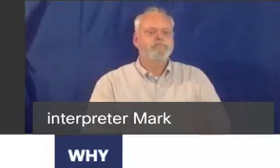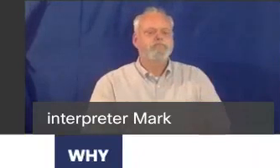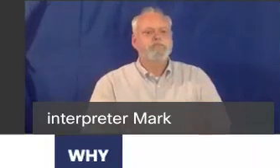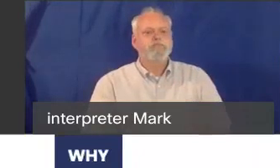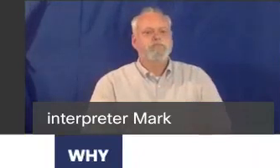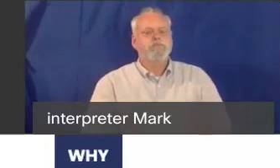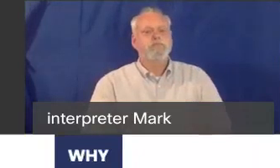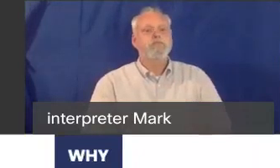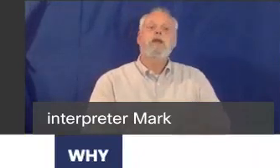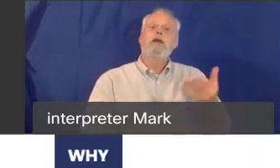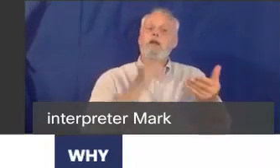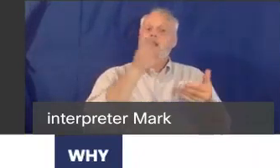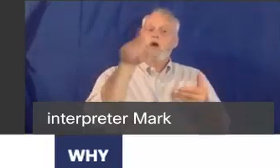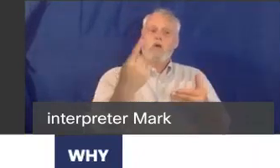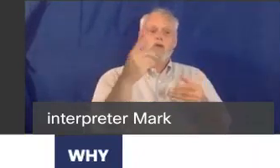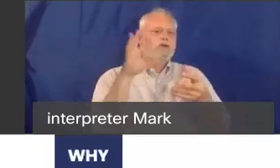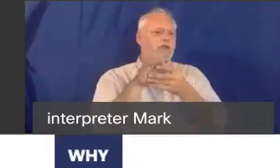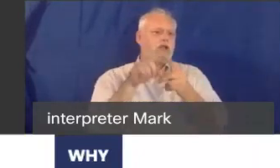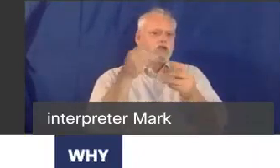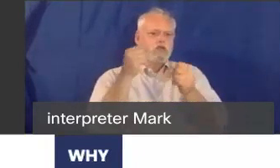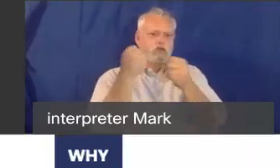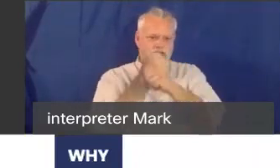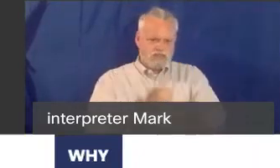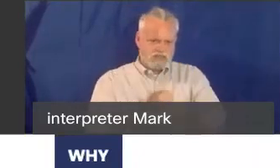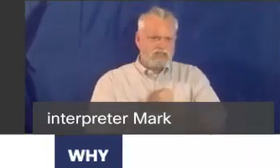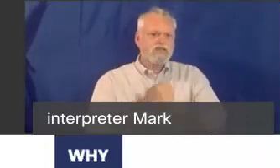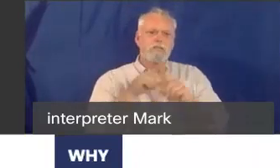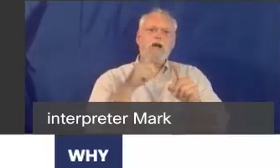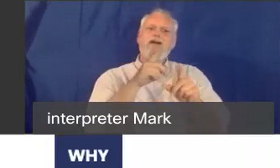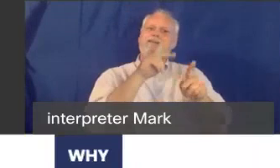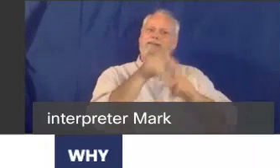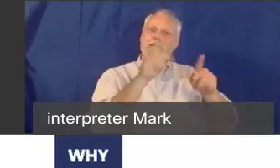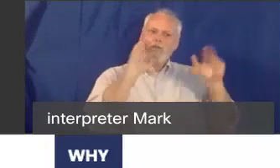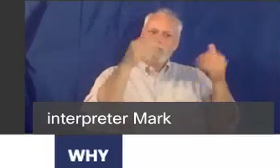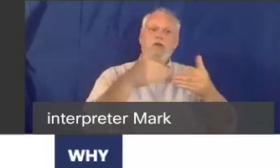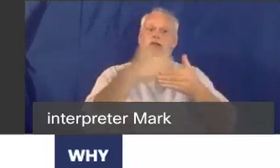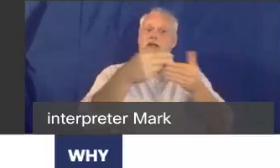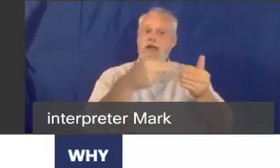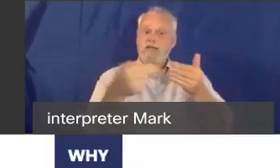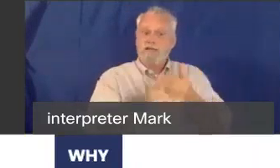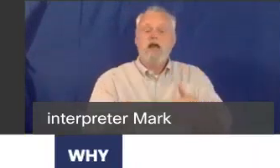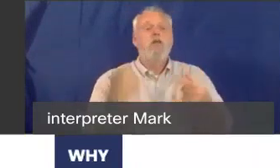So, it's not just about the statistics, it's about the people and in our design, if we could go to the next slide, we've really been thinking about.